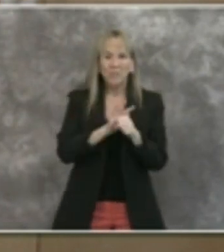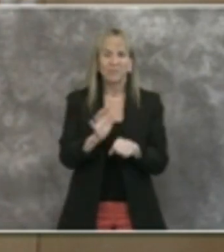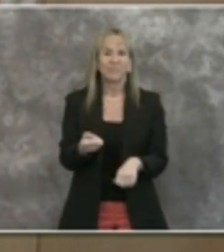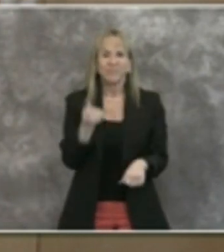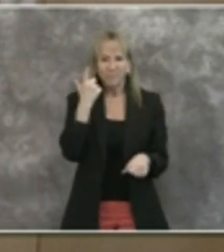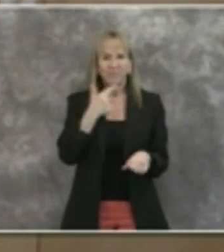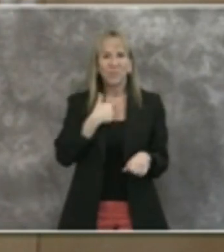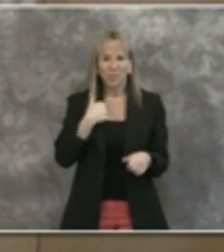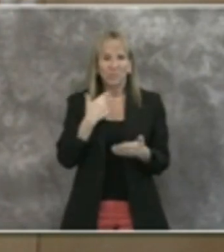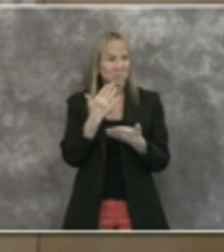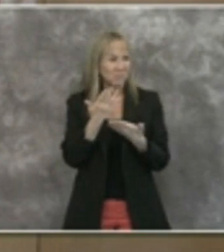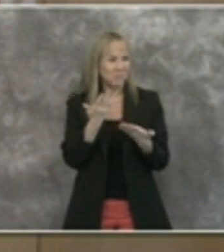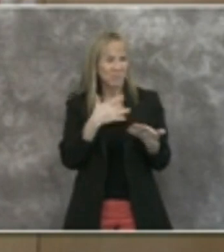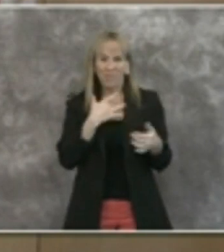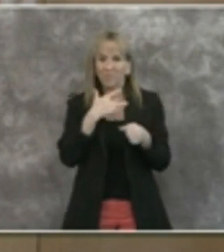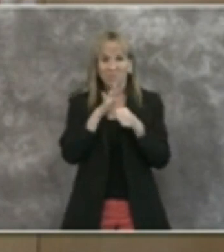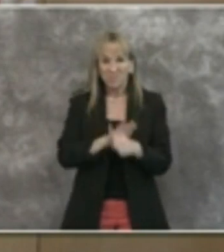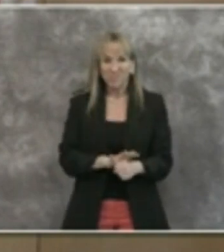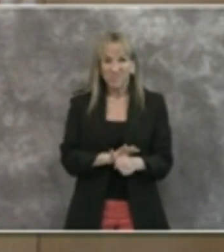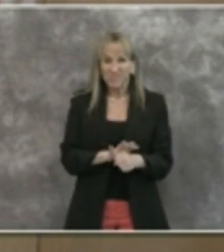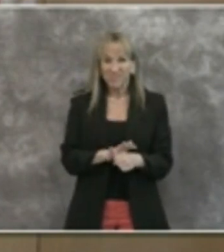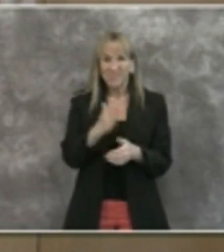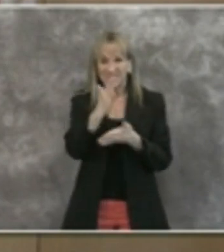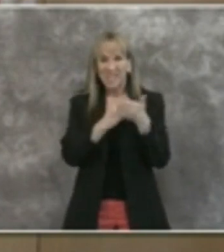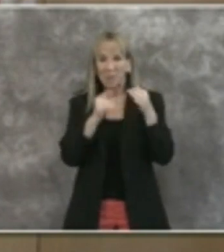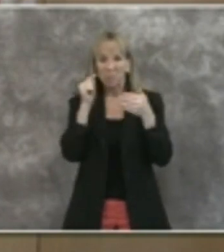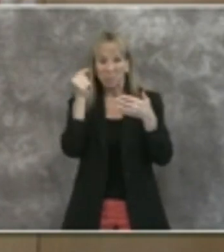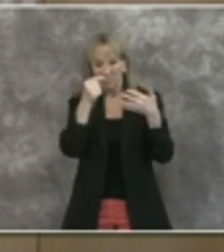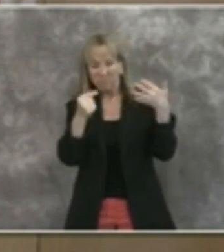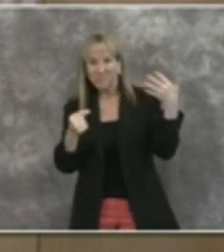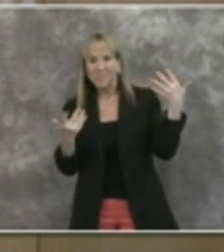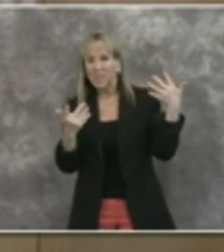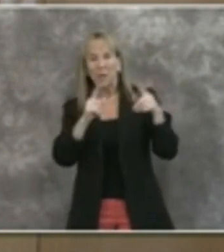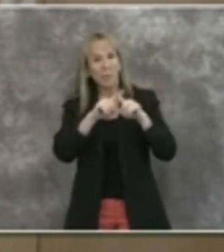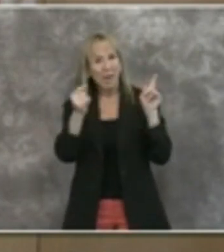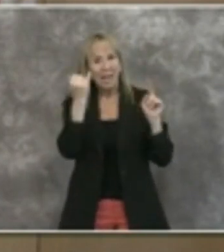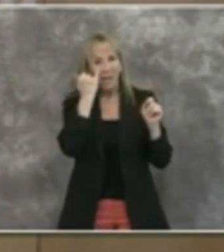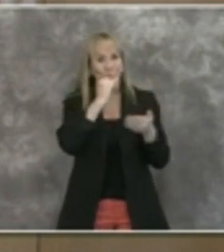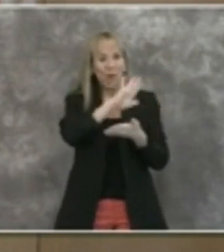SECOND WAY SO I UNDERSTAND THAT THIS IS A MIGHT BE A